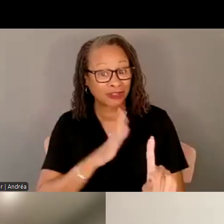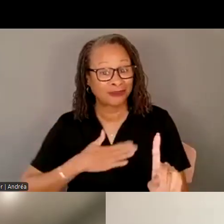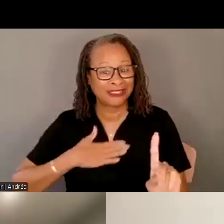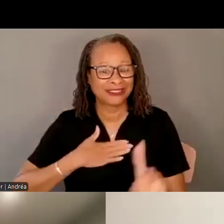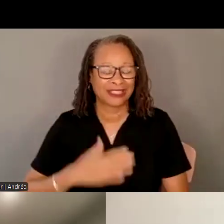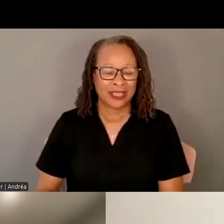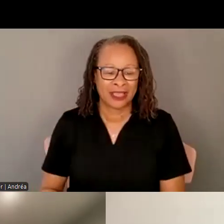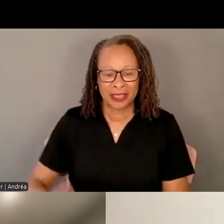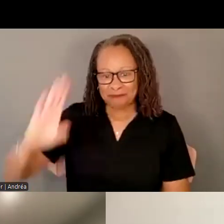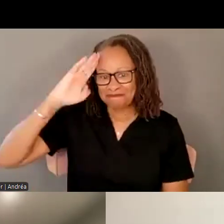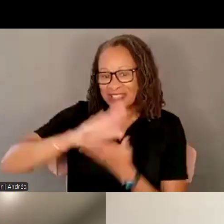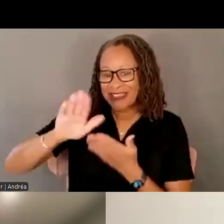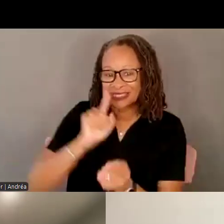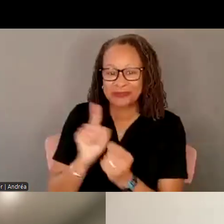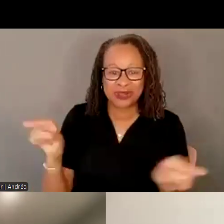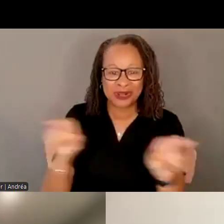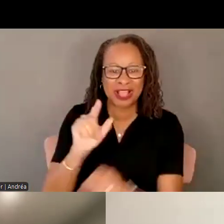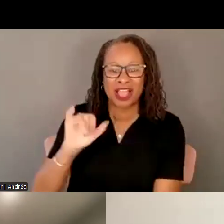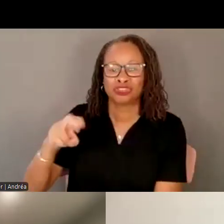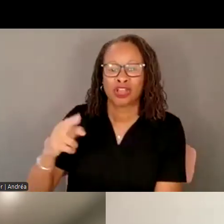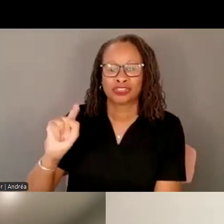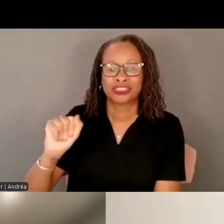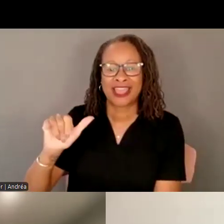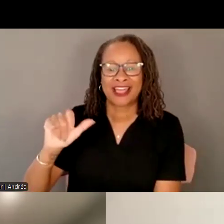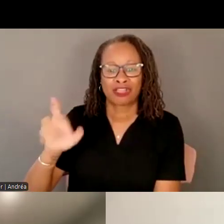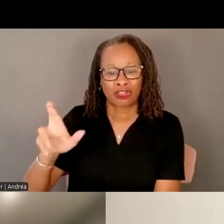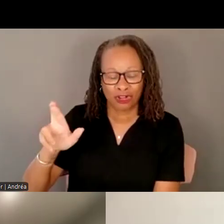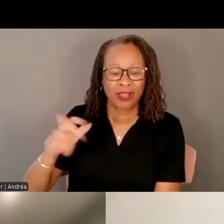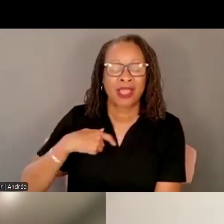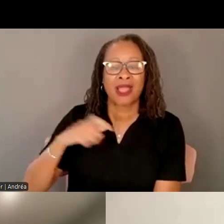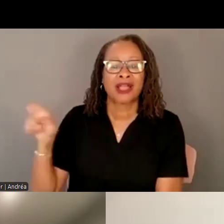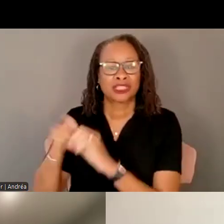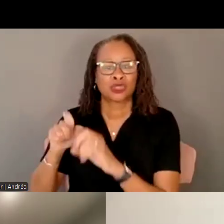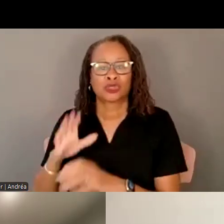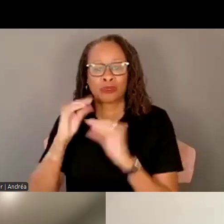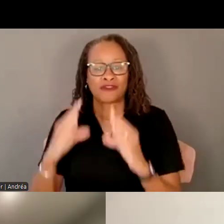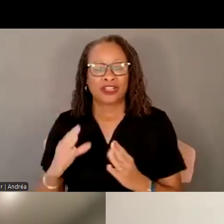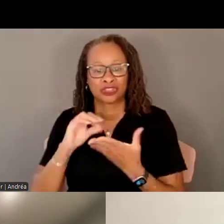Nice to meet you all. I'm Josh Taylor, as Cindy said, an associate professor of special education at Washington State University.